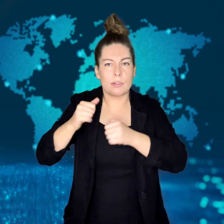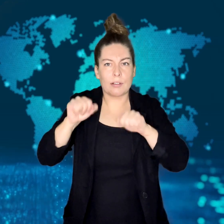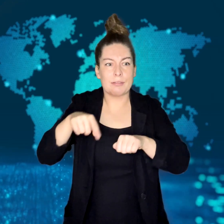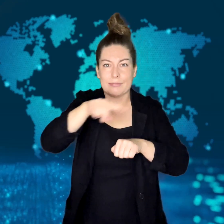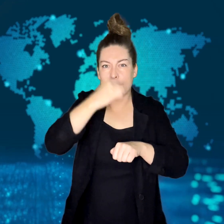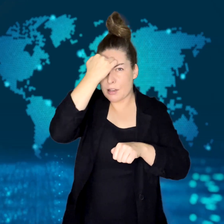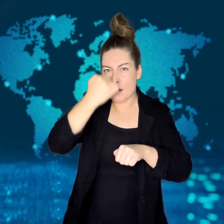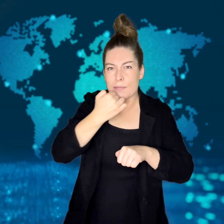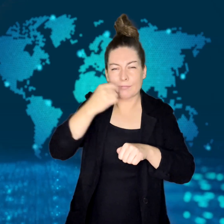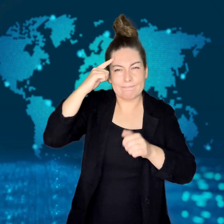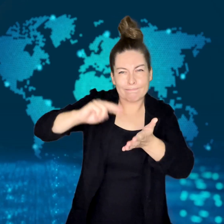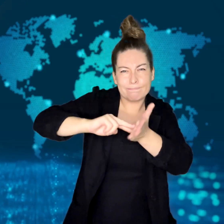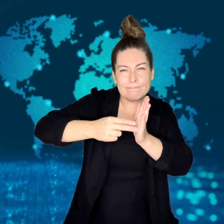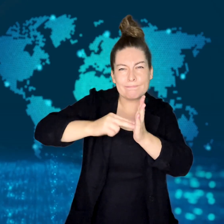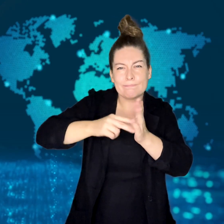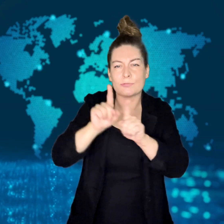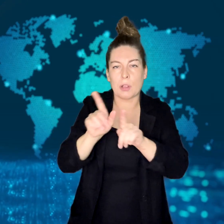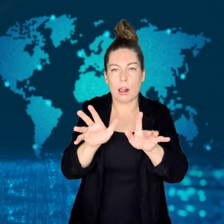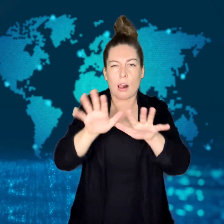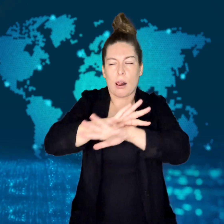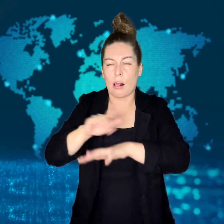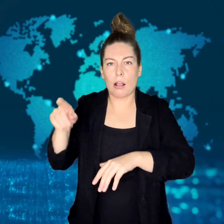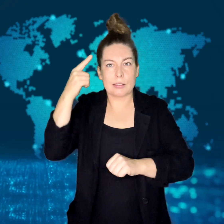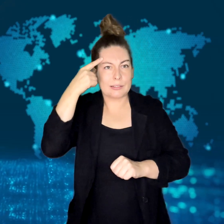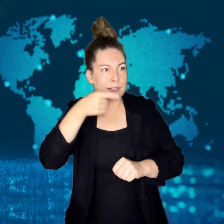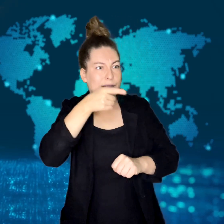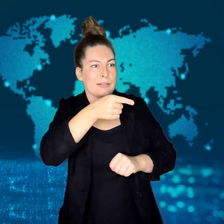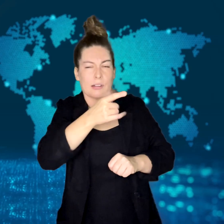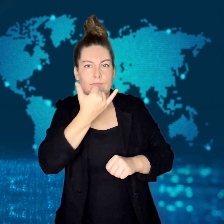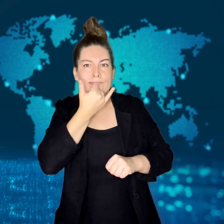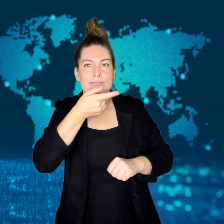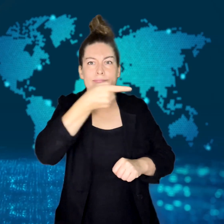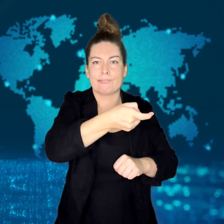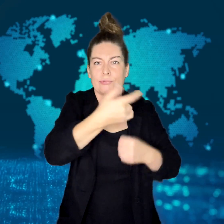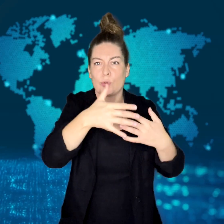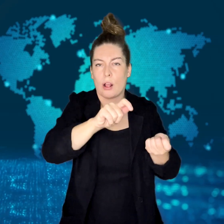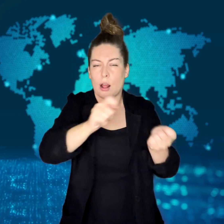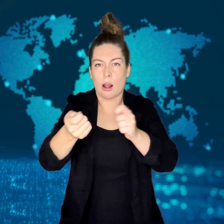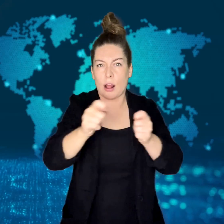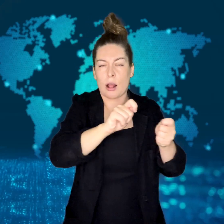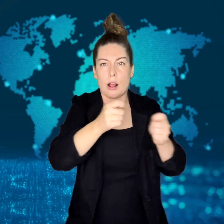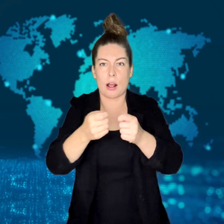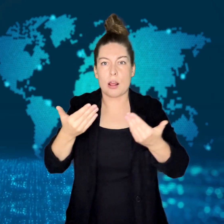in which the enemy tried to mislead the troops. This has made